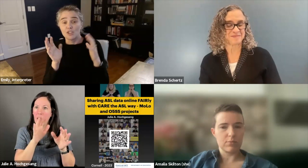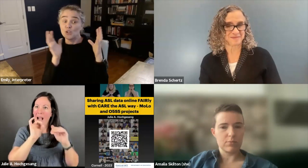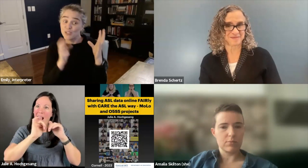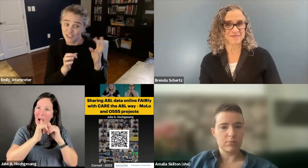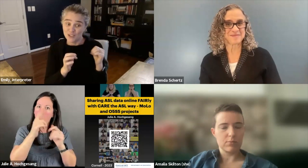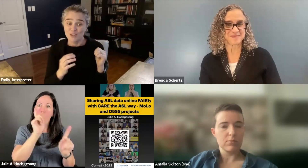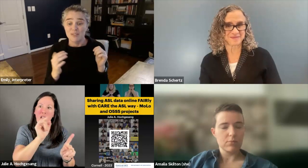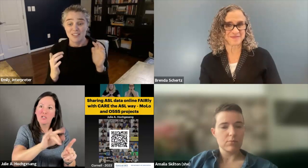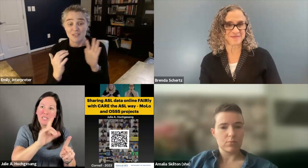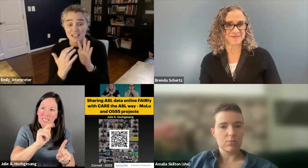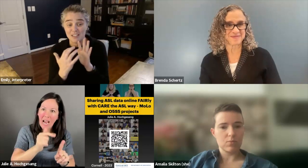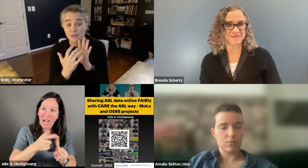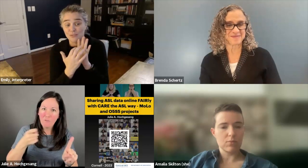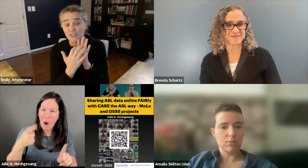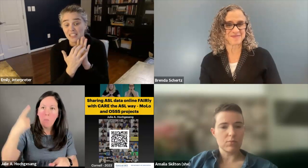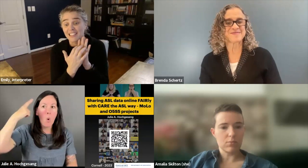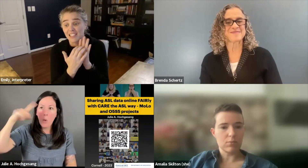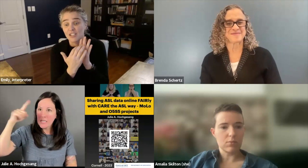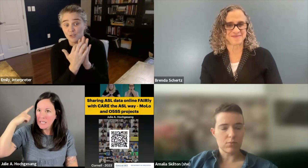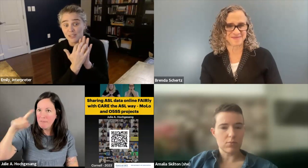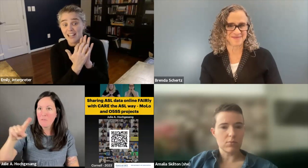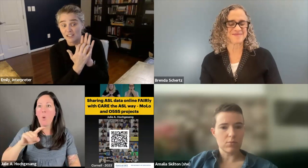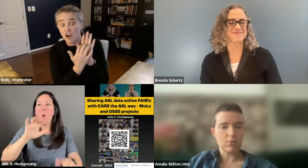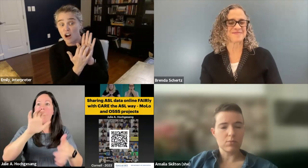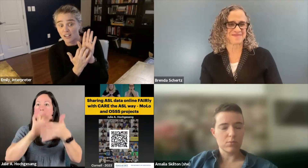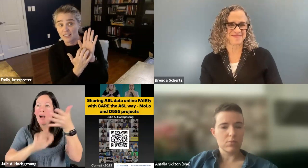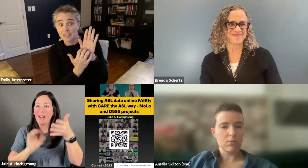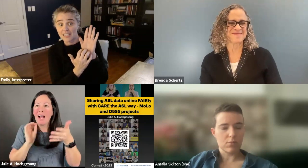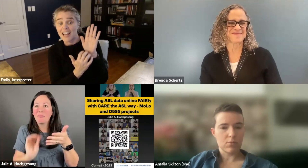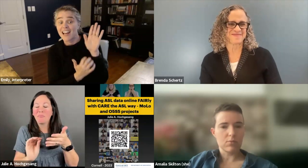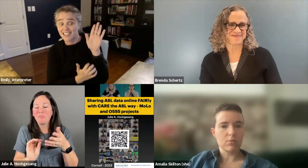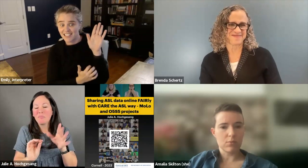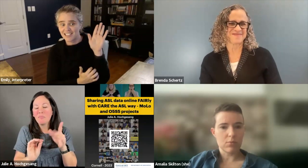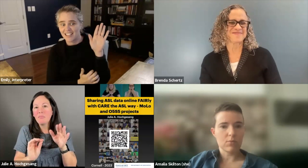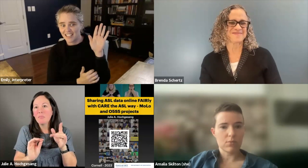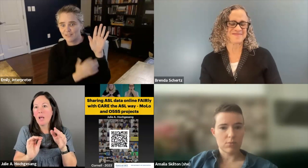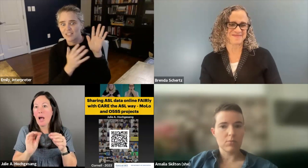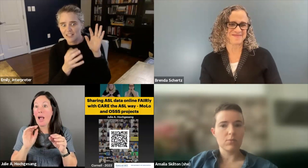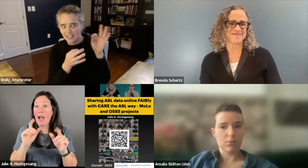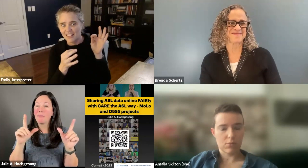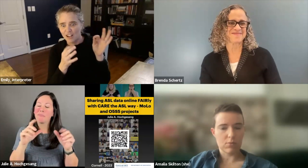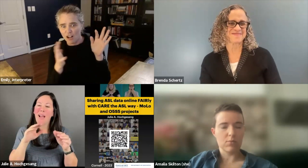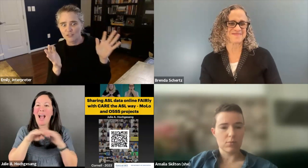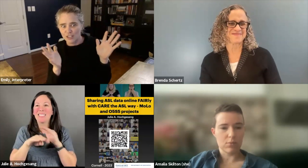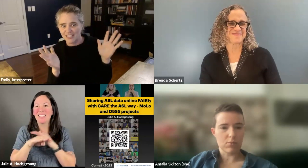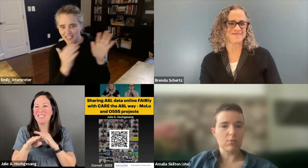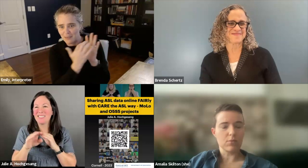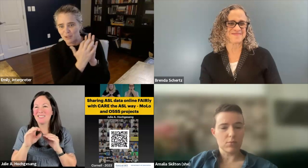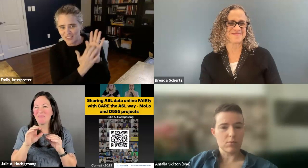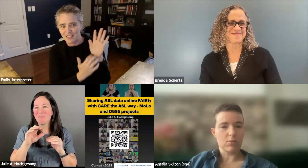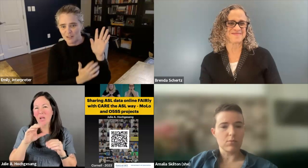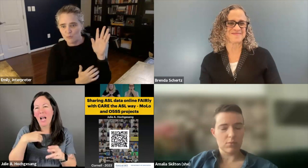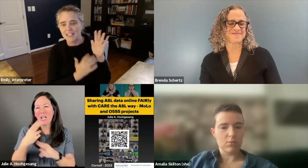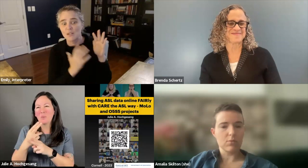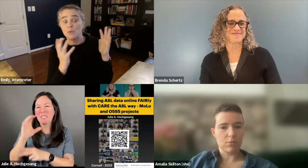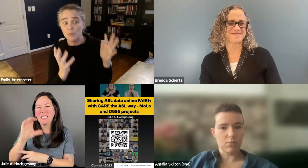using YouTube you know we've elected to use that long text that gives like all of our disclaimers in ways that we want